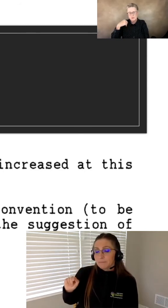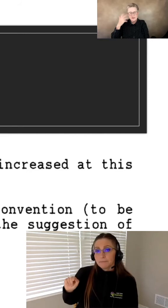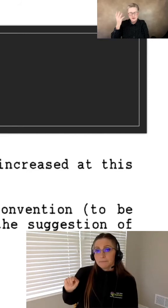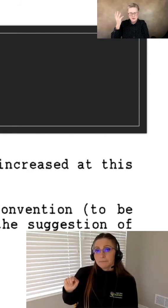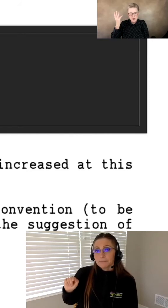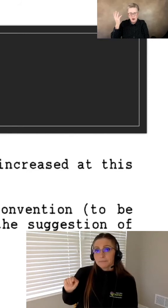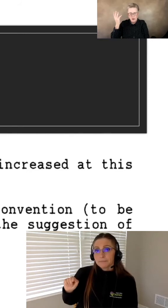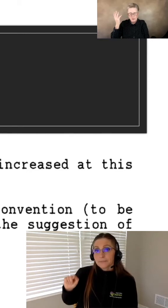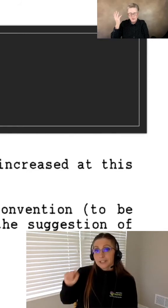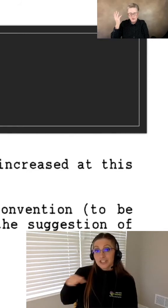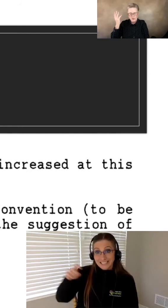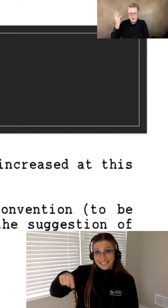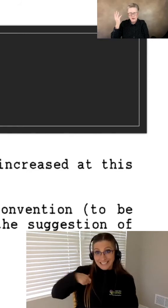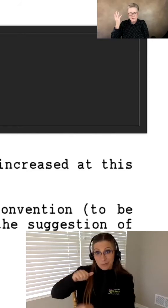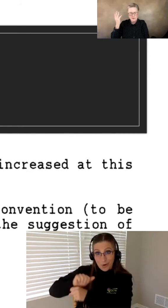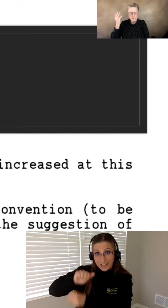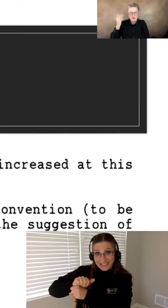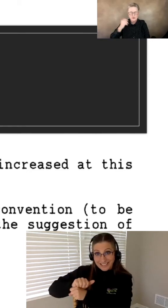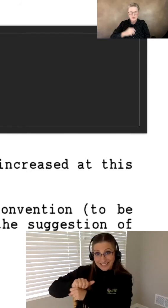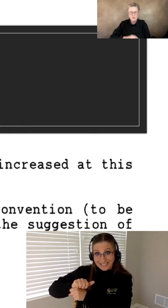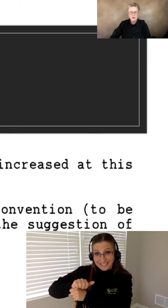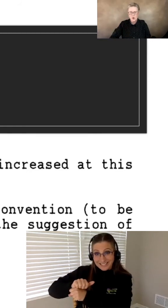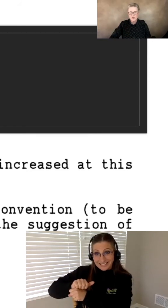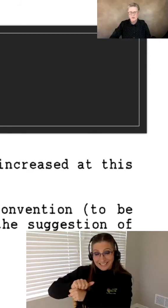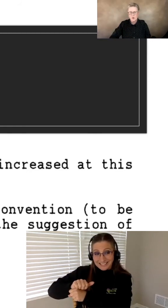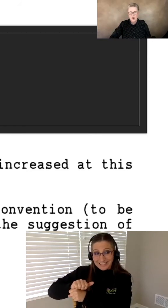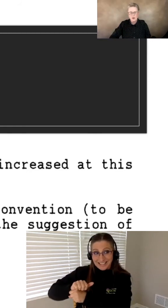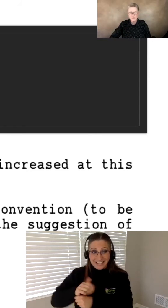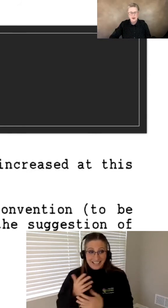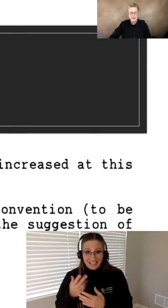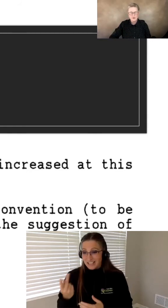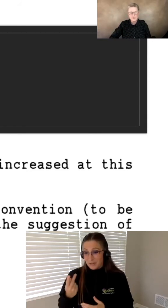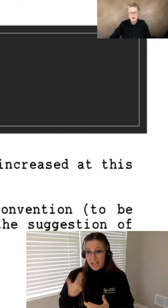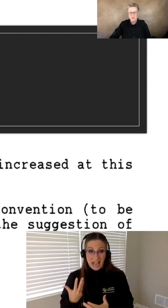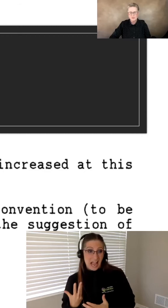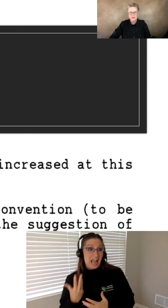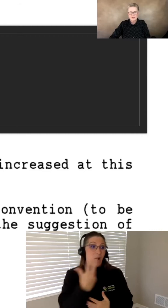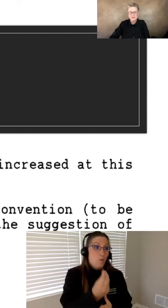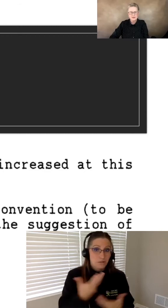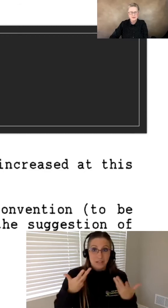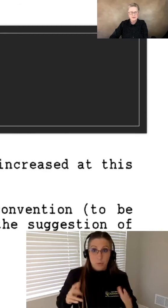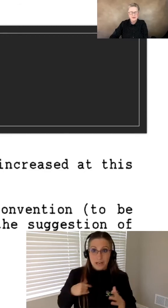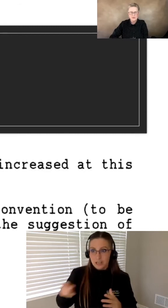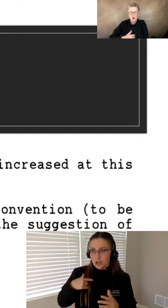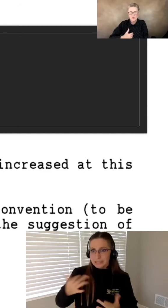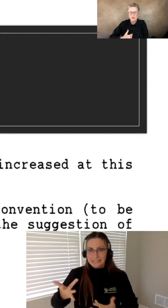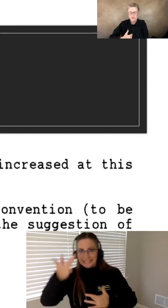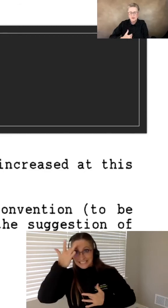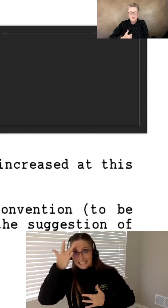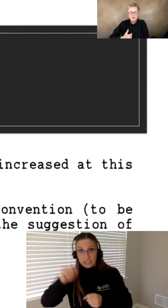needed a job and didn't really want to go out and have her get sick and COVID